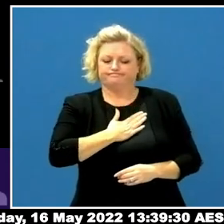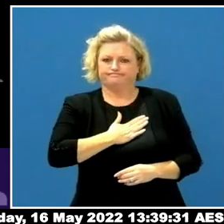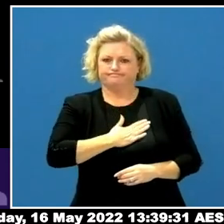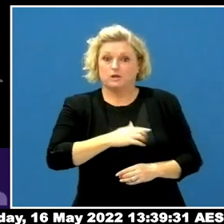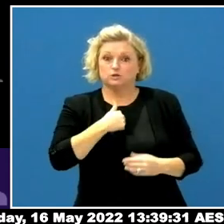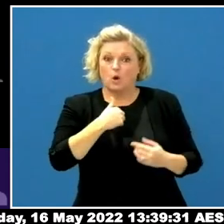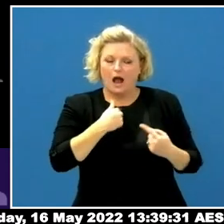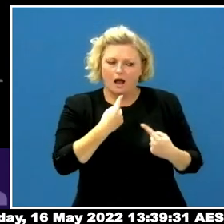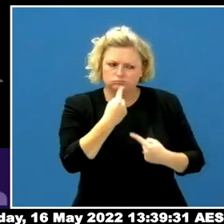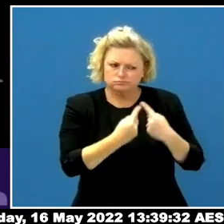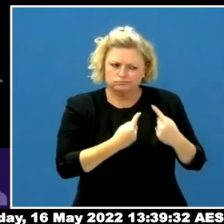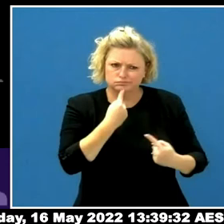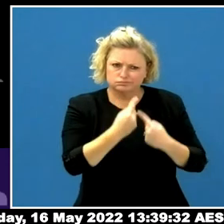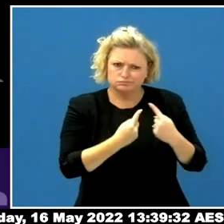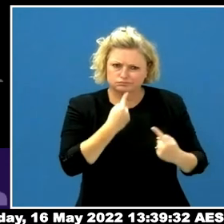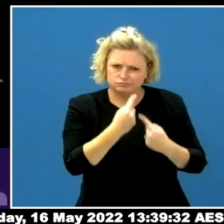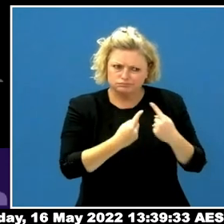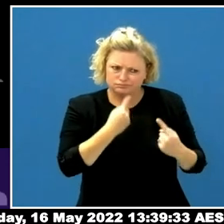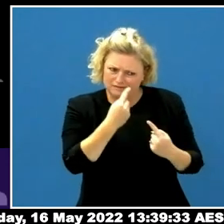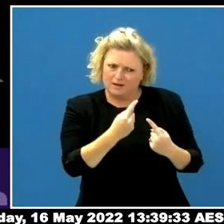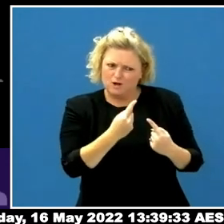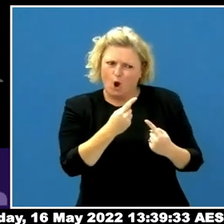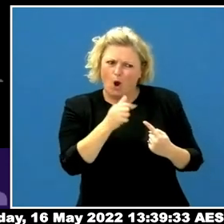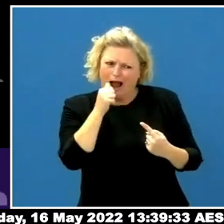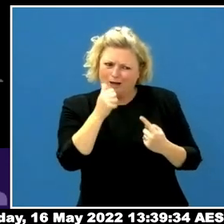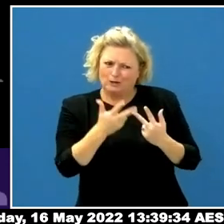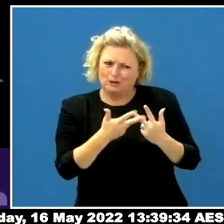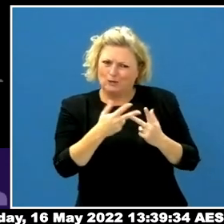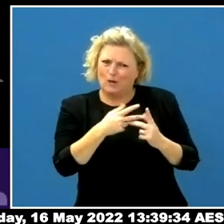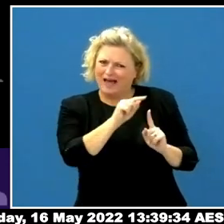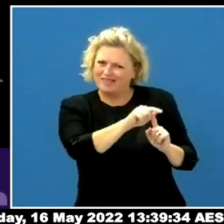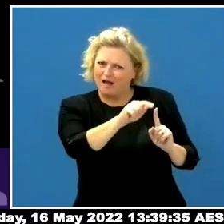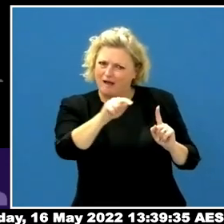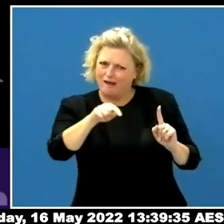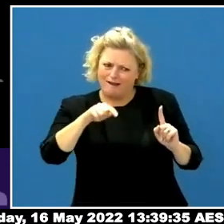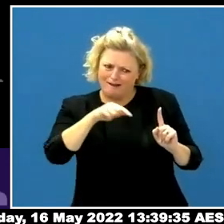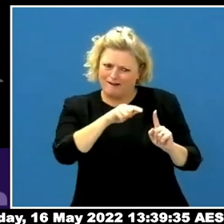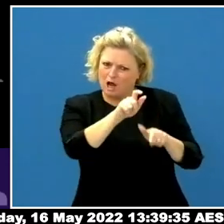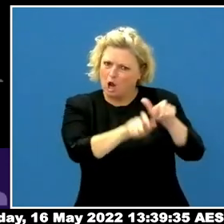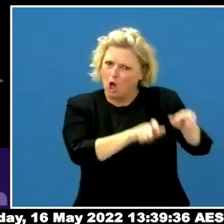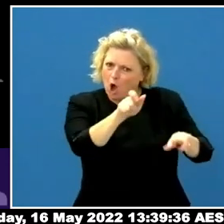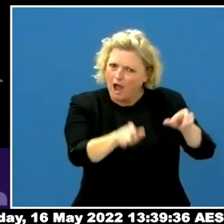all the clientele that was there, and I knew that there were other behaviours and other